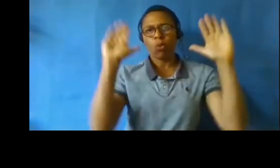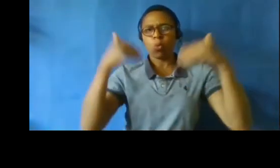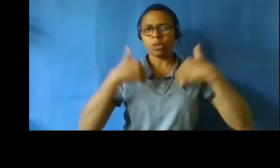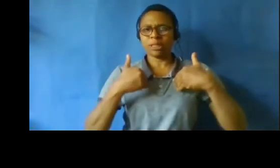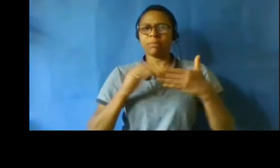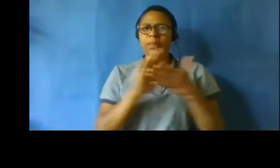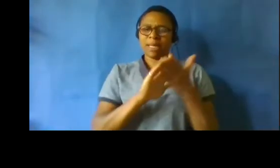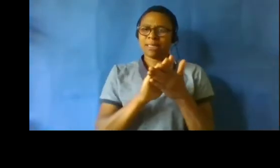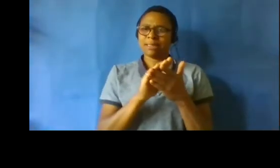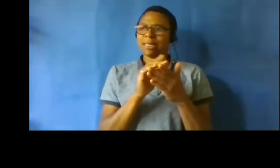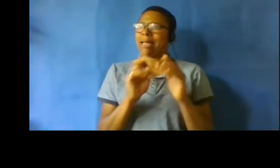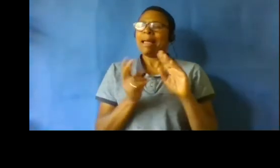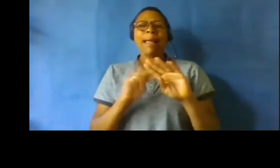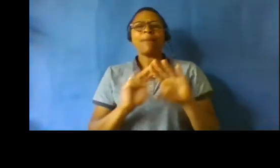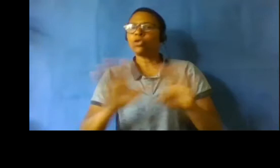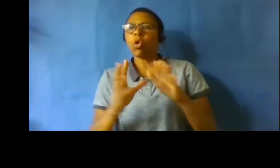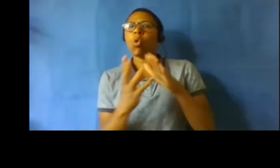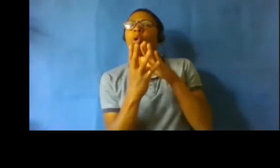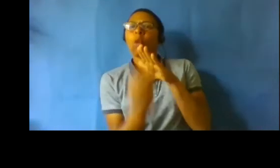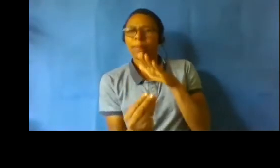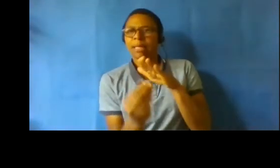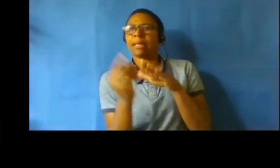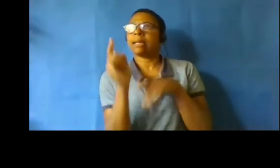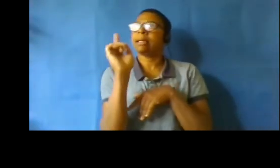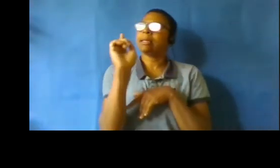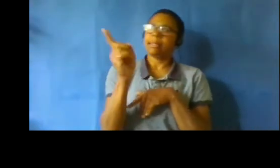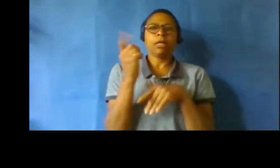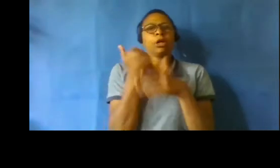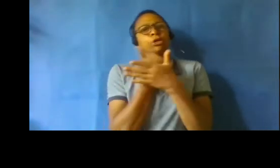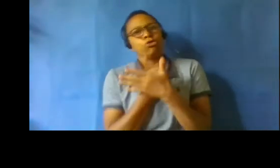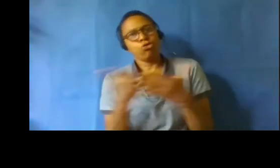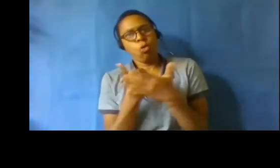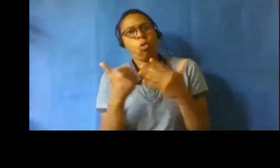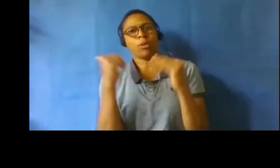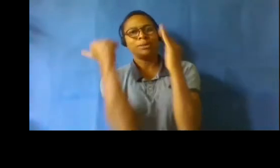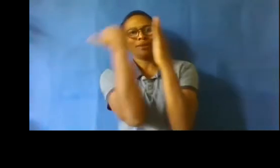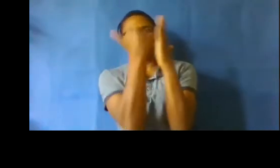mimic the neurotypical standard it is with this in mind that I want to draw